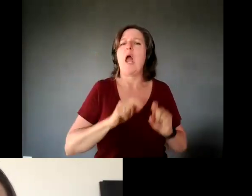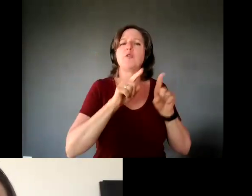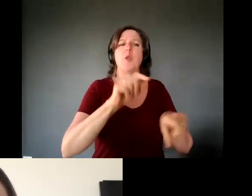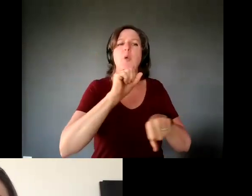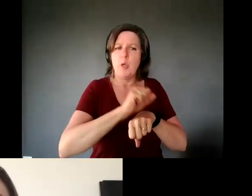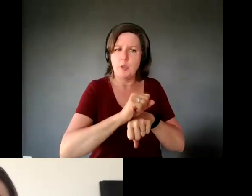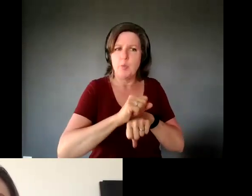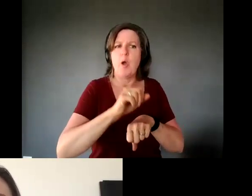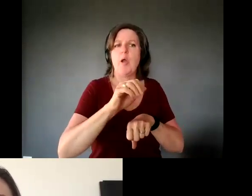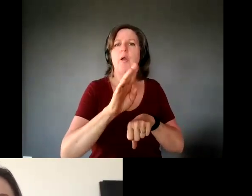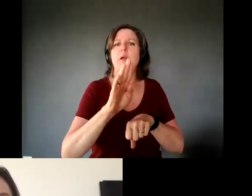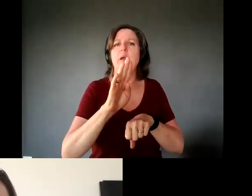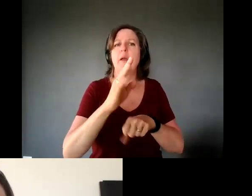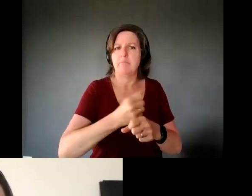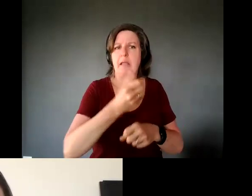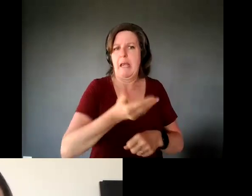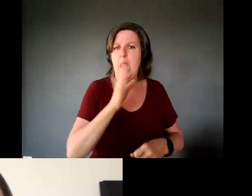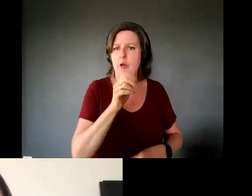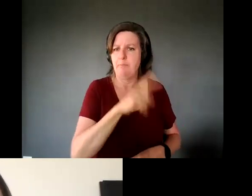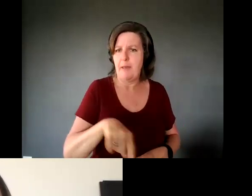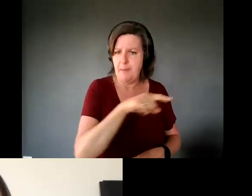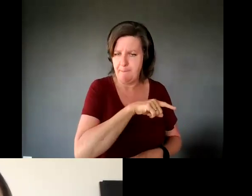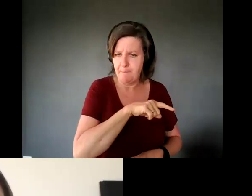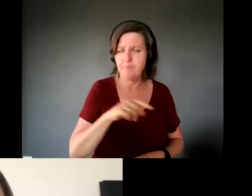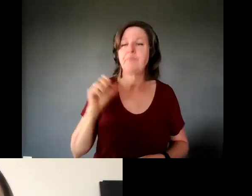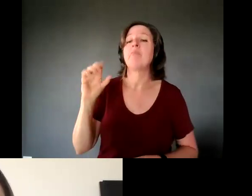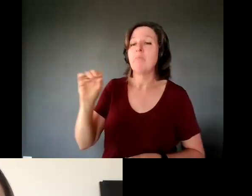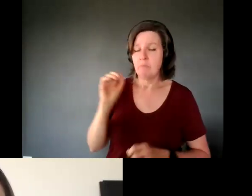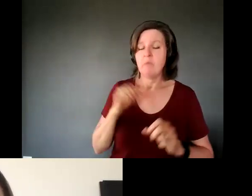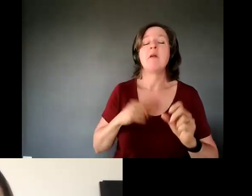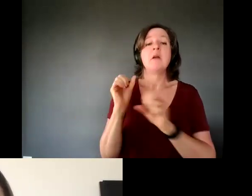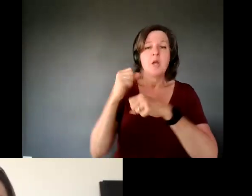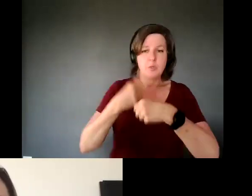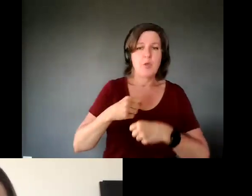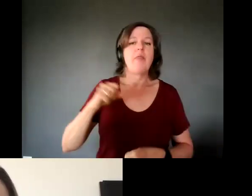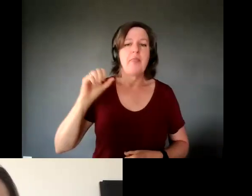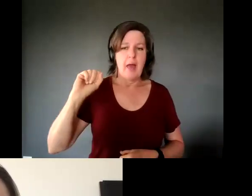So for the Making Space platform we I don't think we would give it